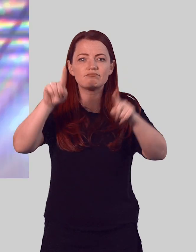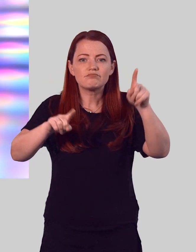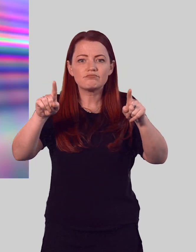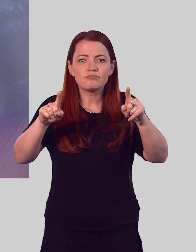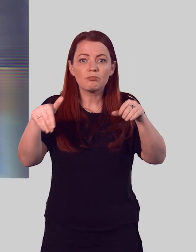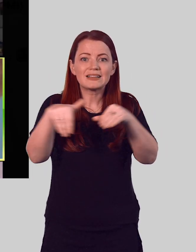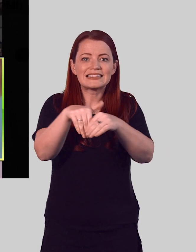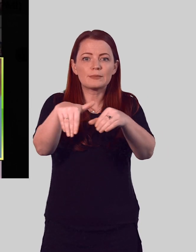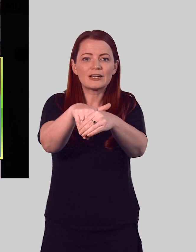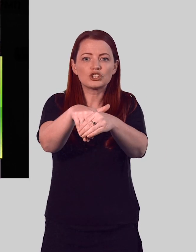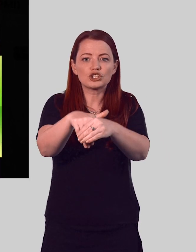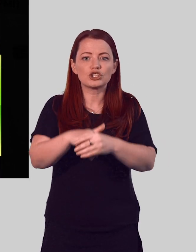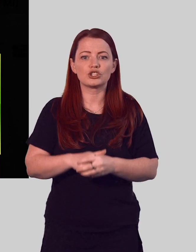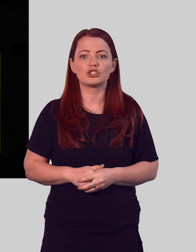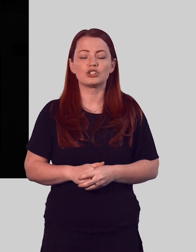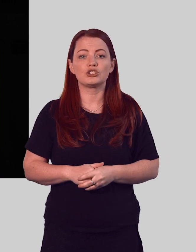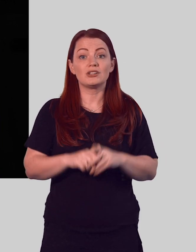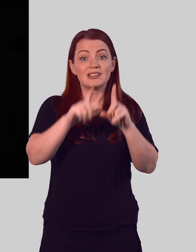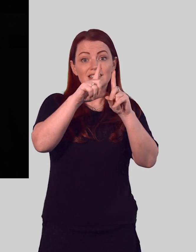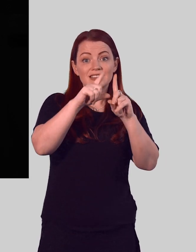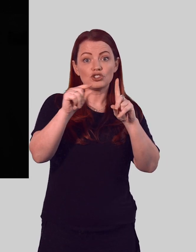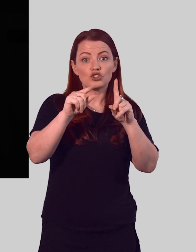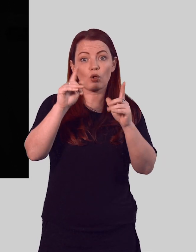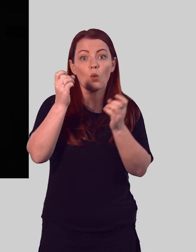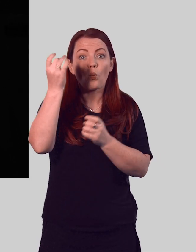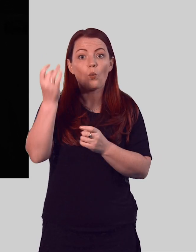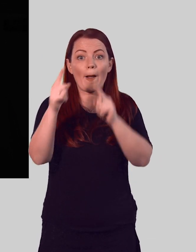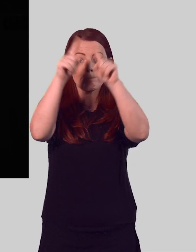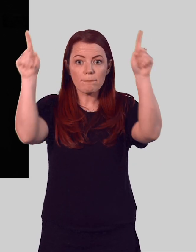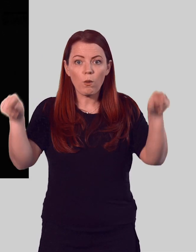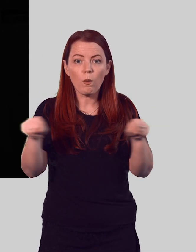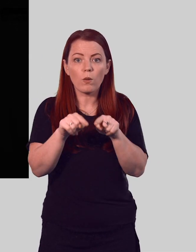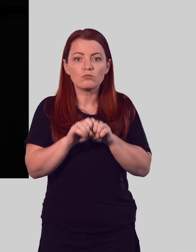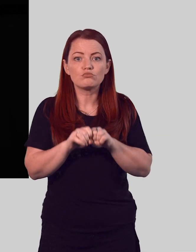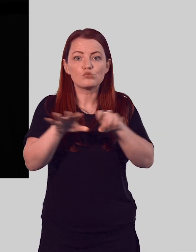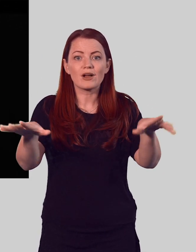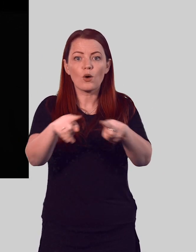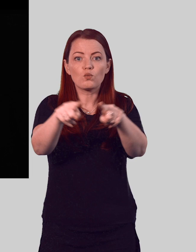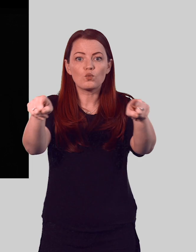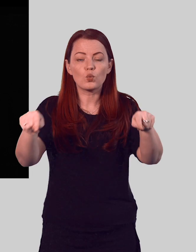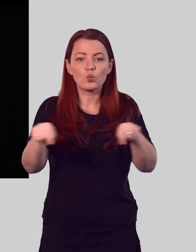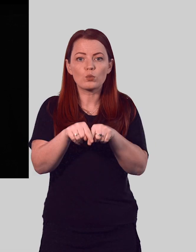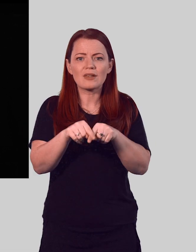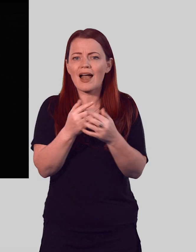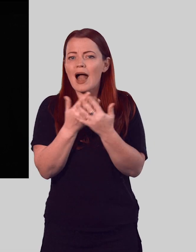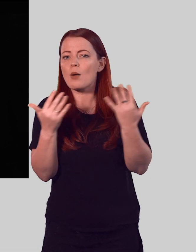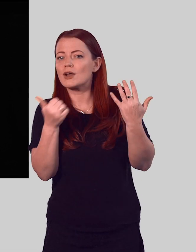Digital whiteboard, breakout rooms, number of users on a video call.